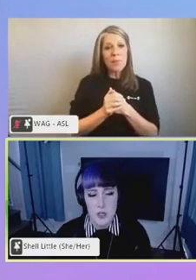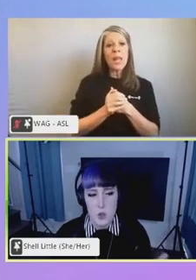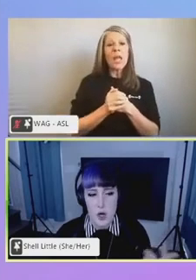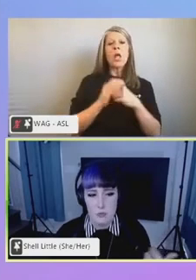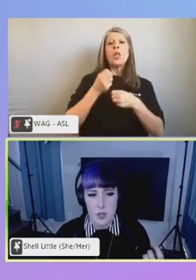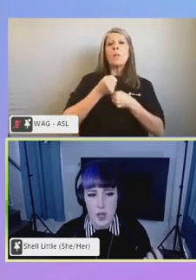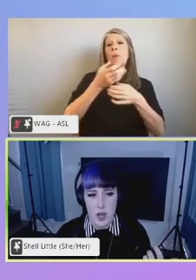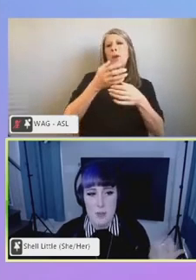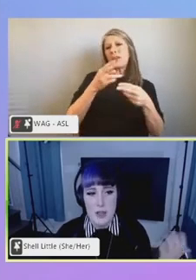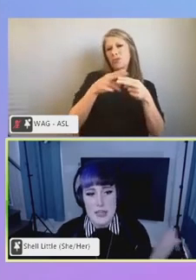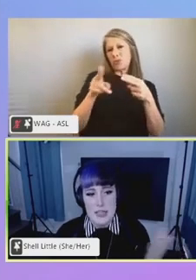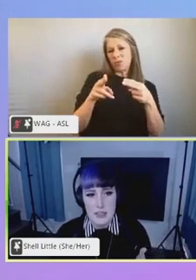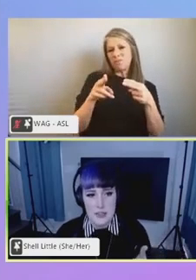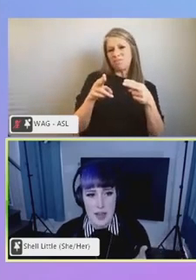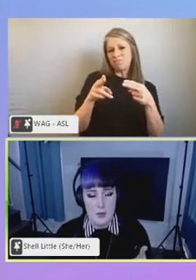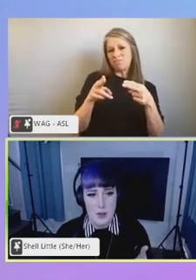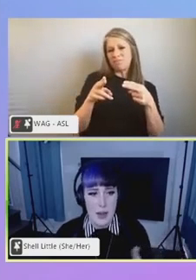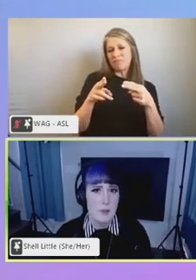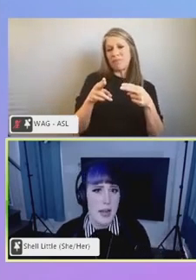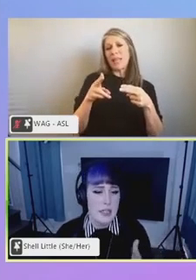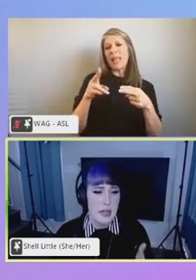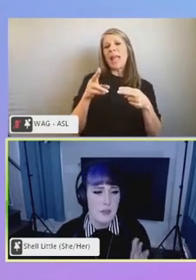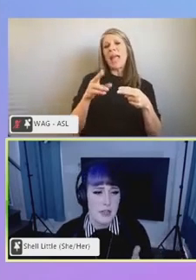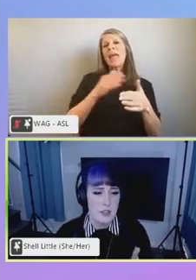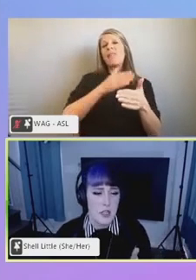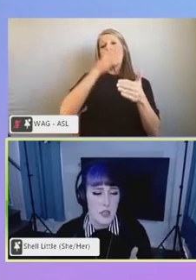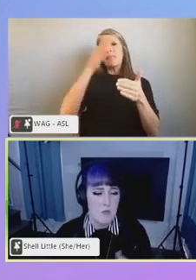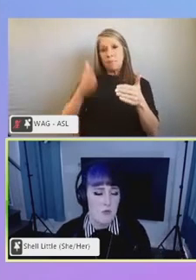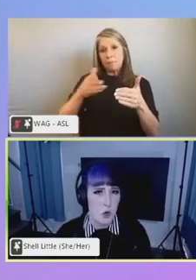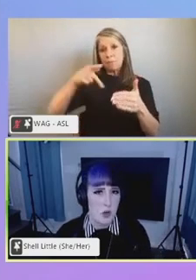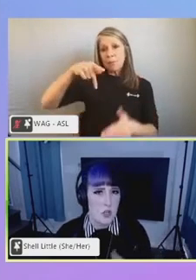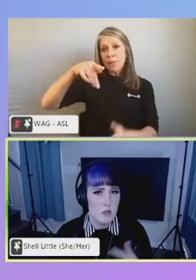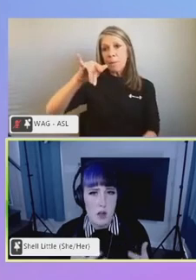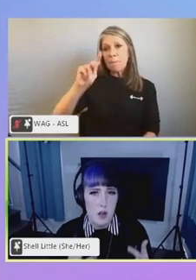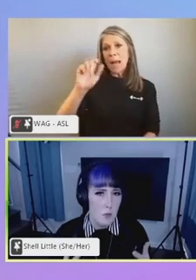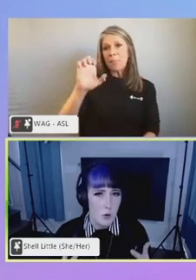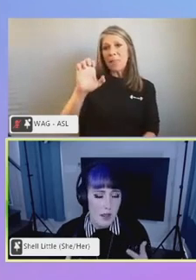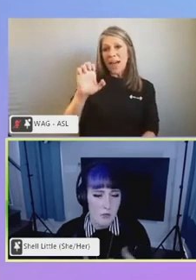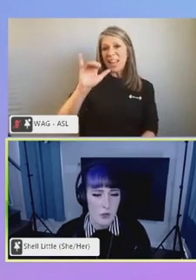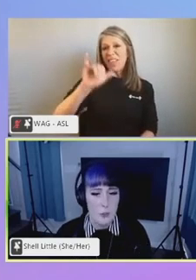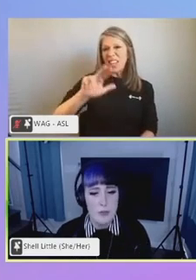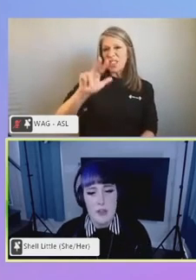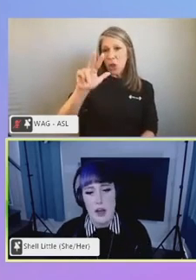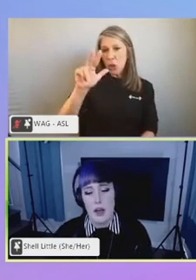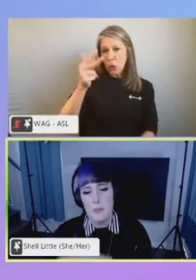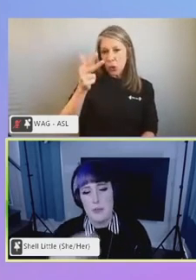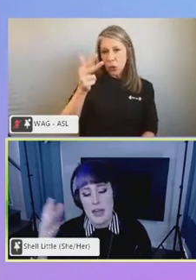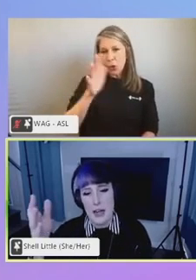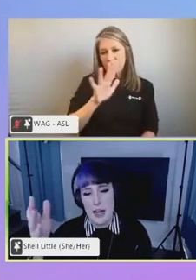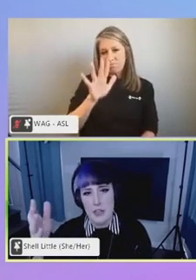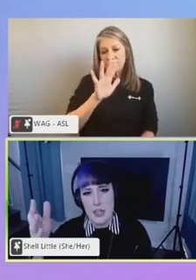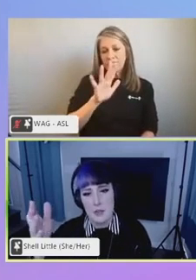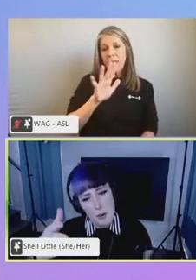crux of then talk about prevention and wrap up with the conclusion. So the introduction burnout to the in the